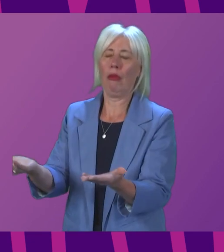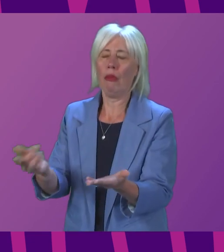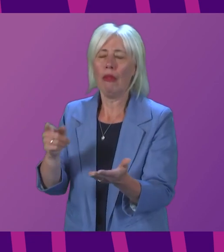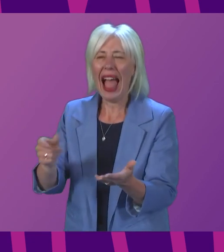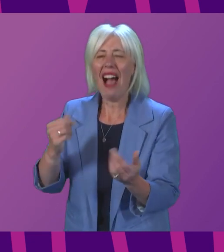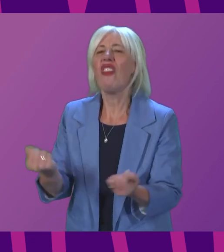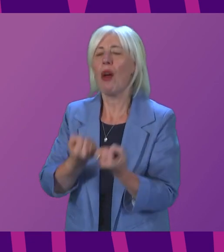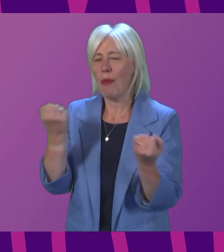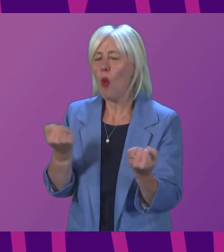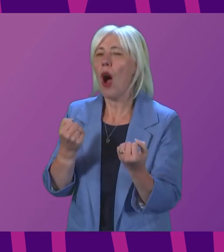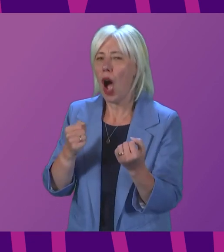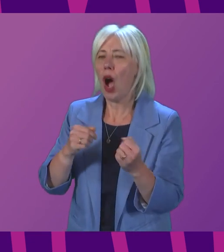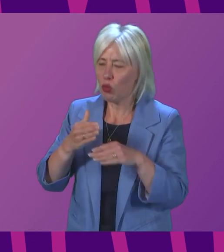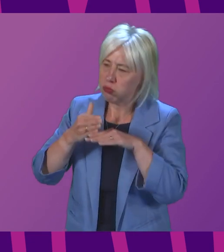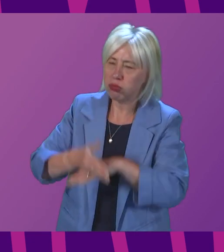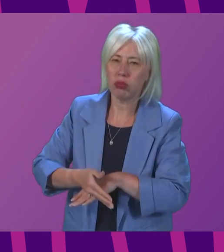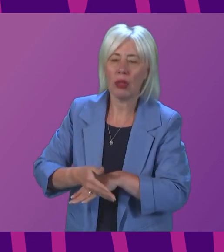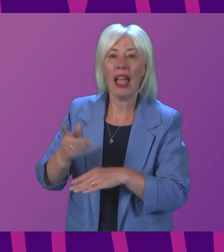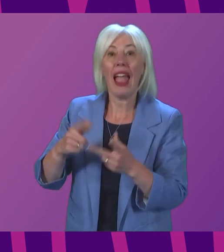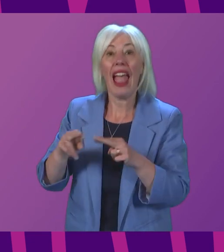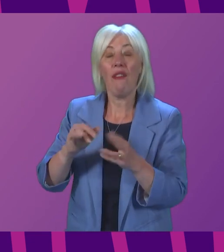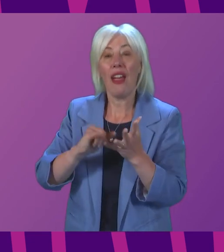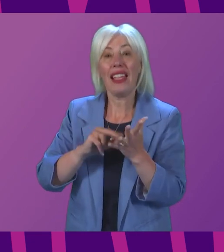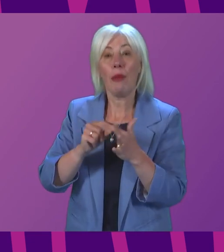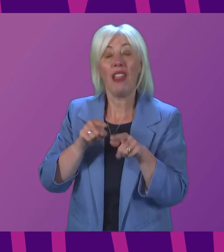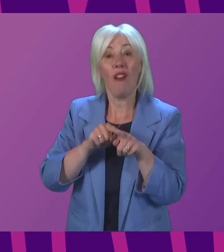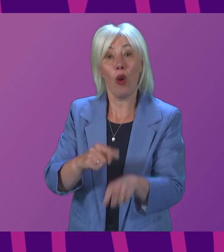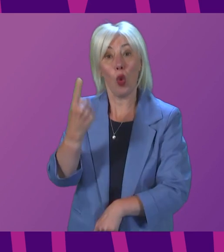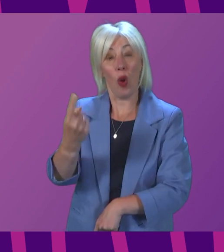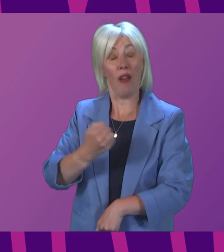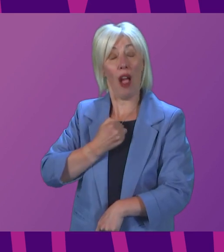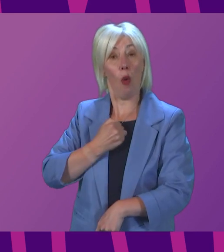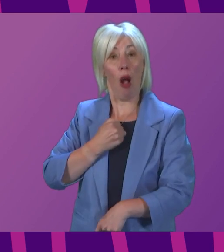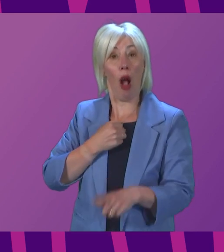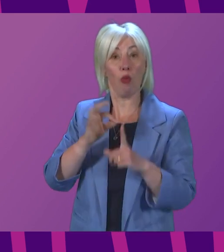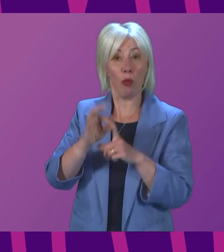Had the SNP followed just one of our proposals. I say to Mr Swinney that this is serious, so perhaps he should listen.